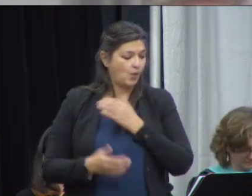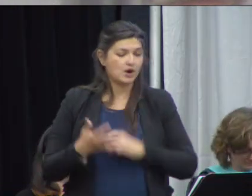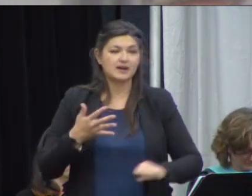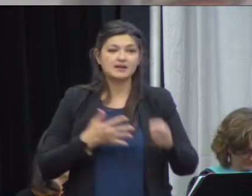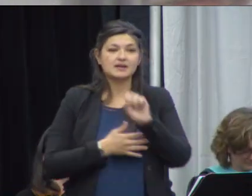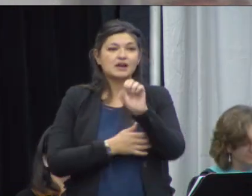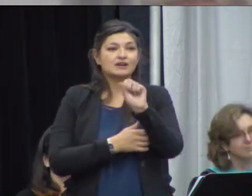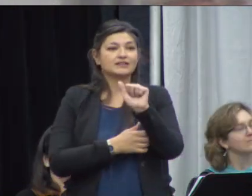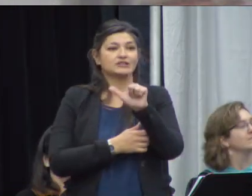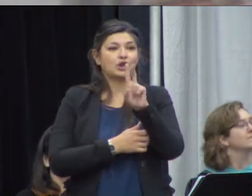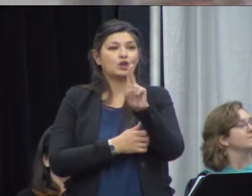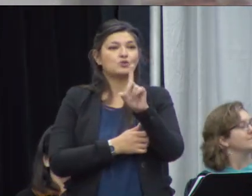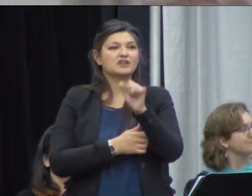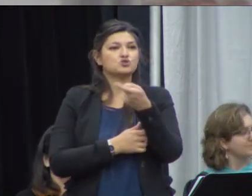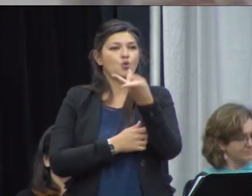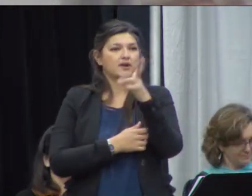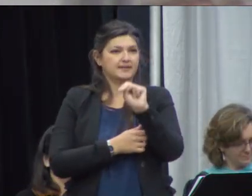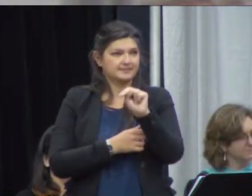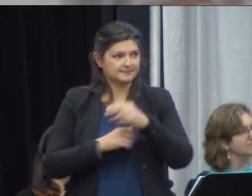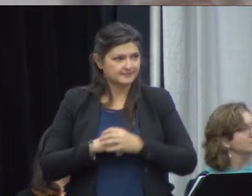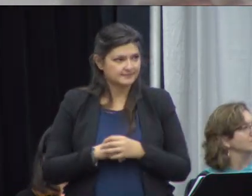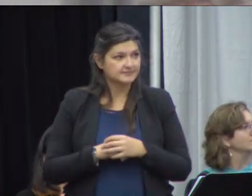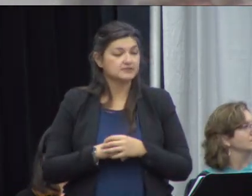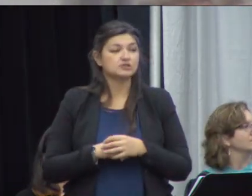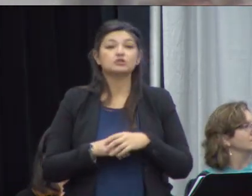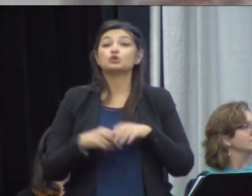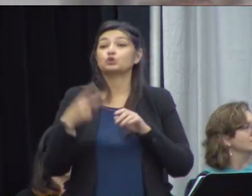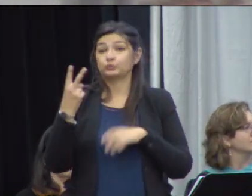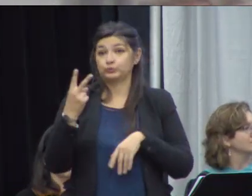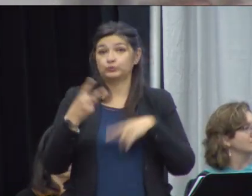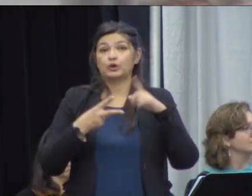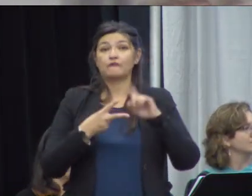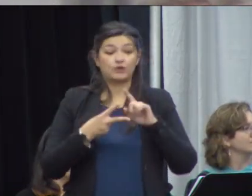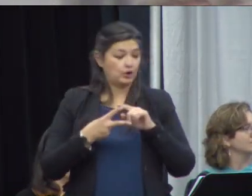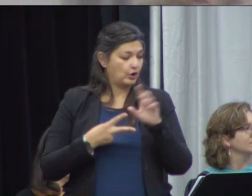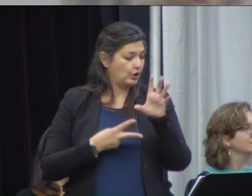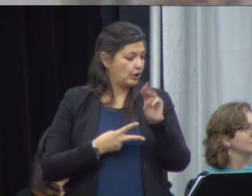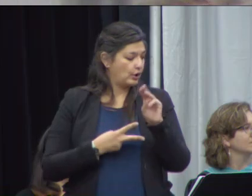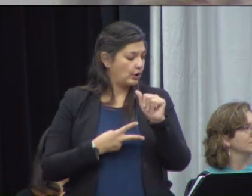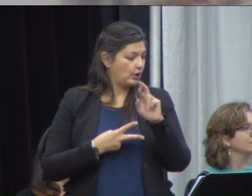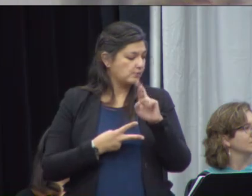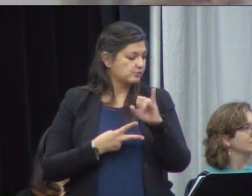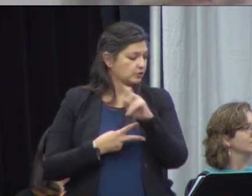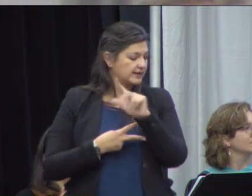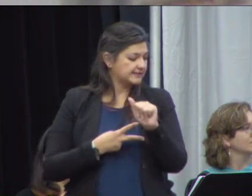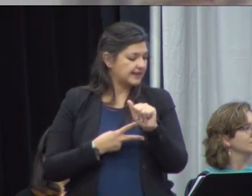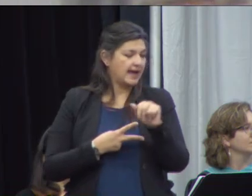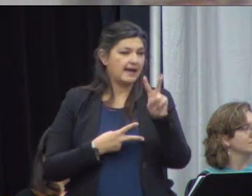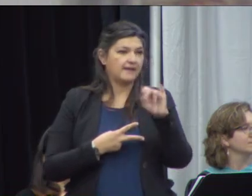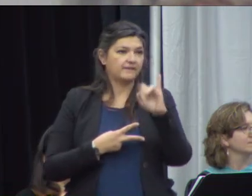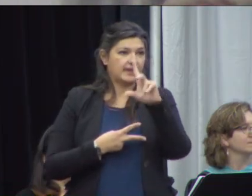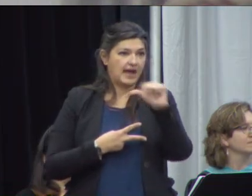First up to the podium will be Marissa Villa, followed by Lyset Quinones.